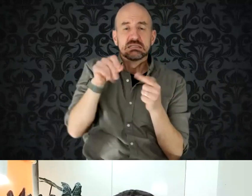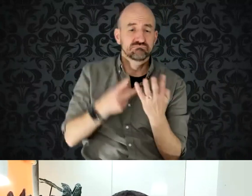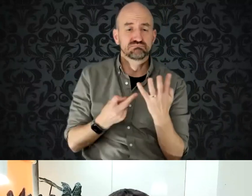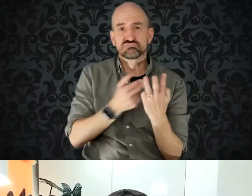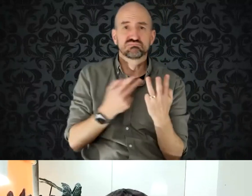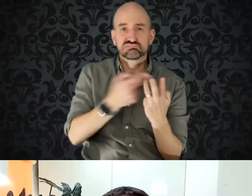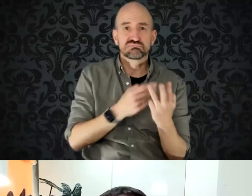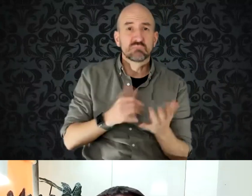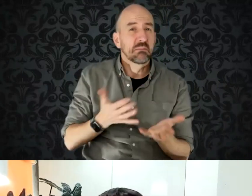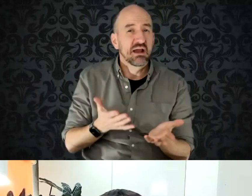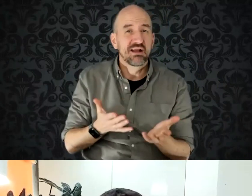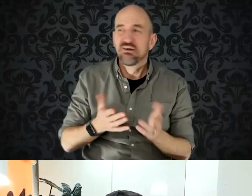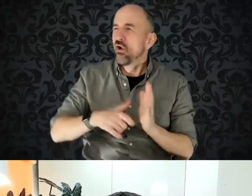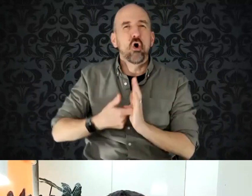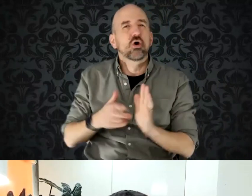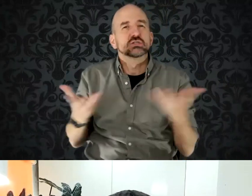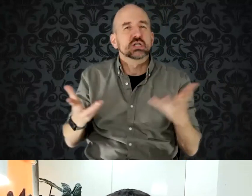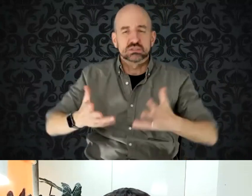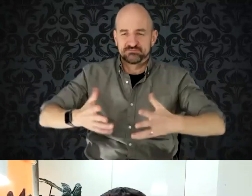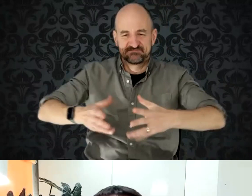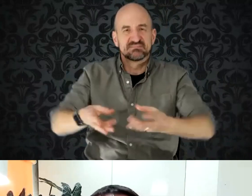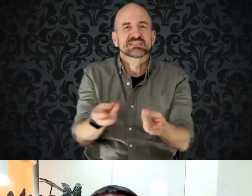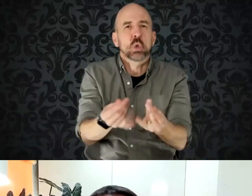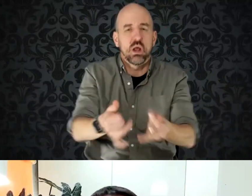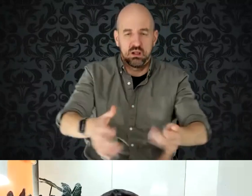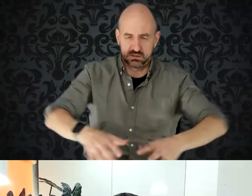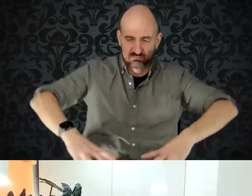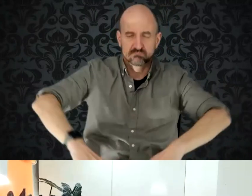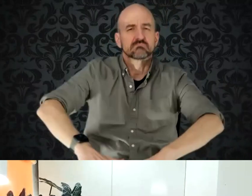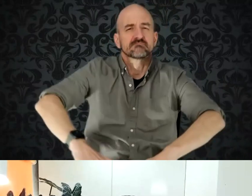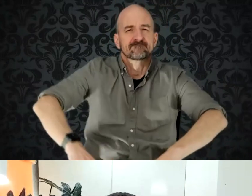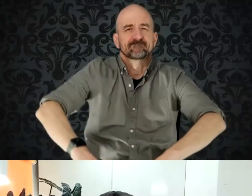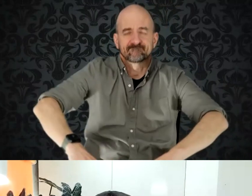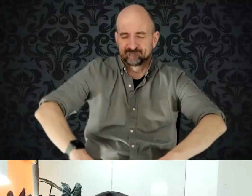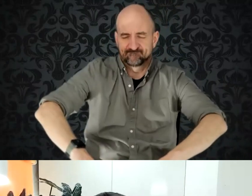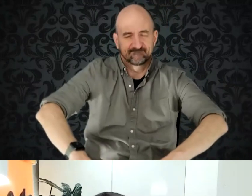that it does not believe what level of ability is, there is always something that